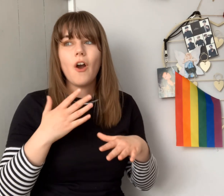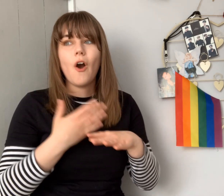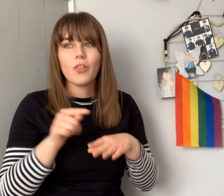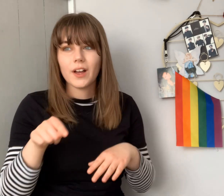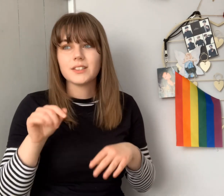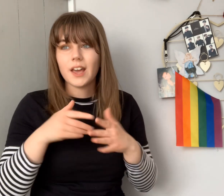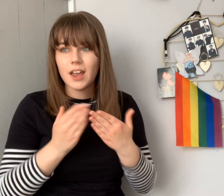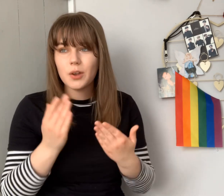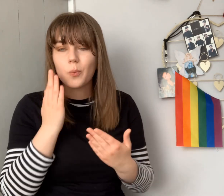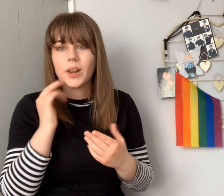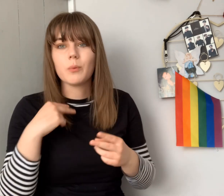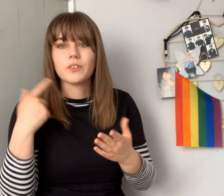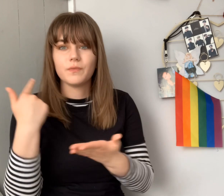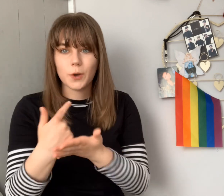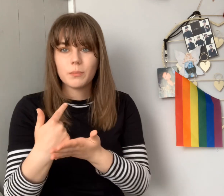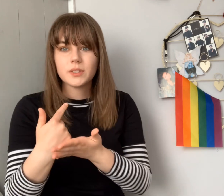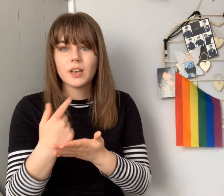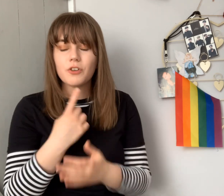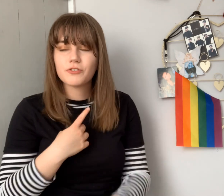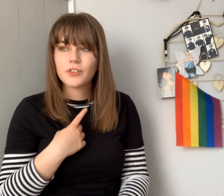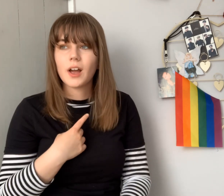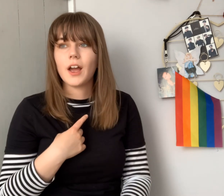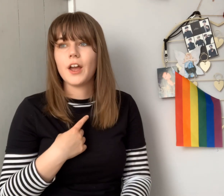on that day when I was filming myself